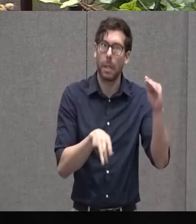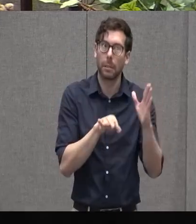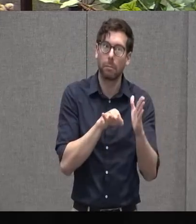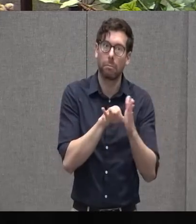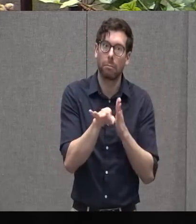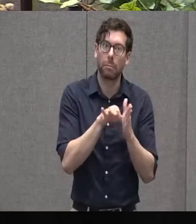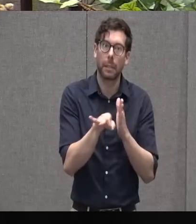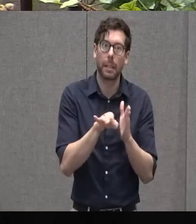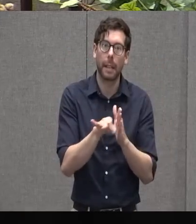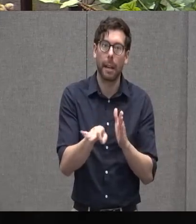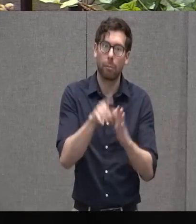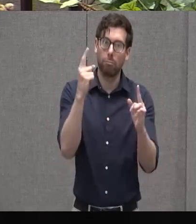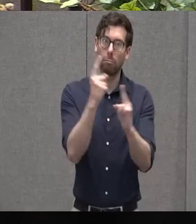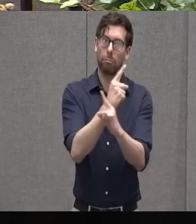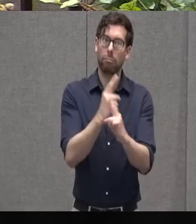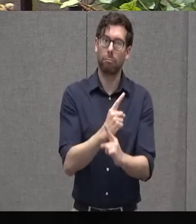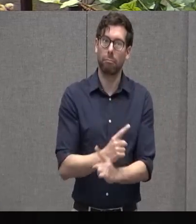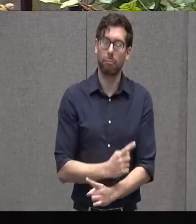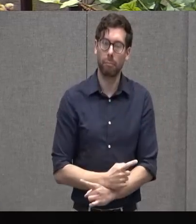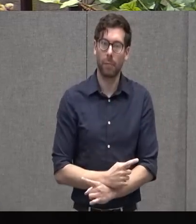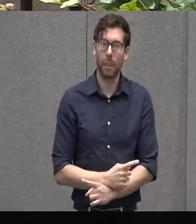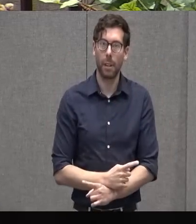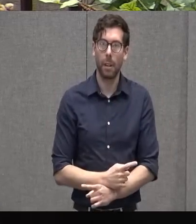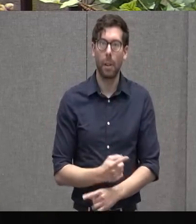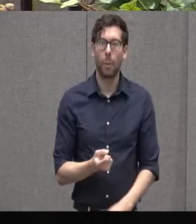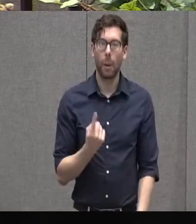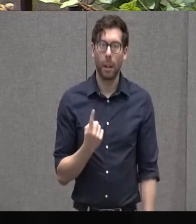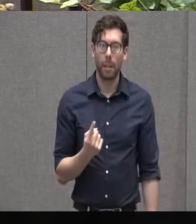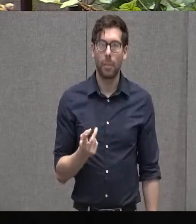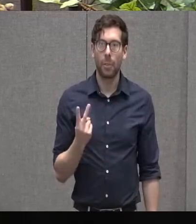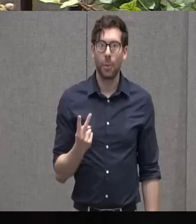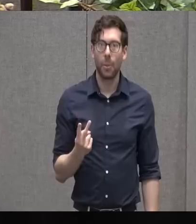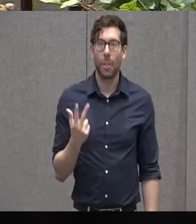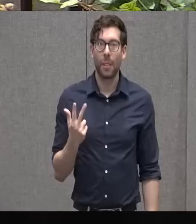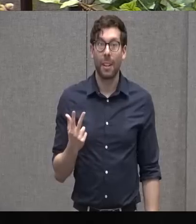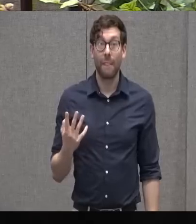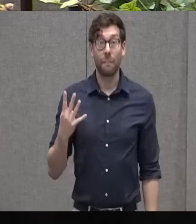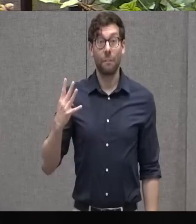One, two, three, $4 for my football.